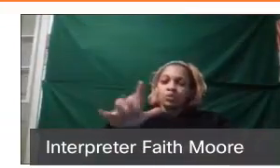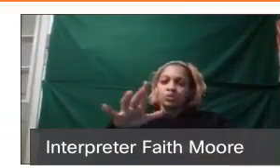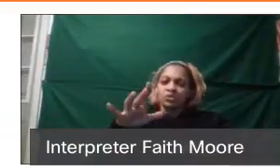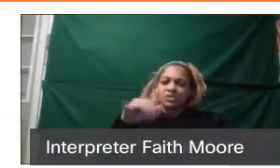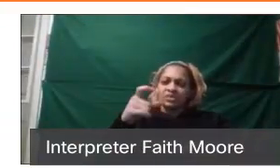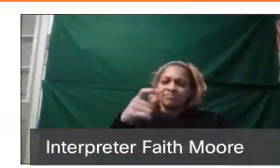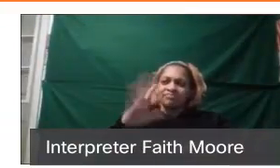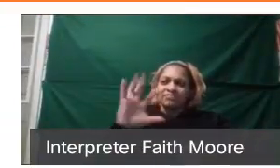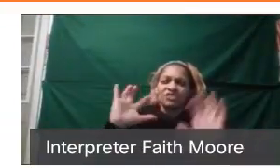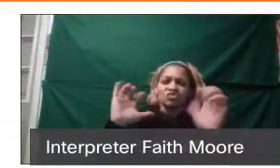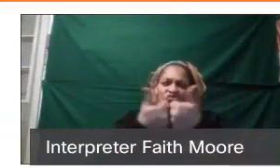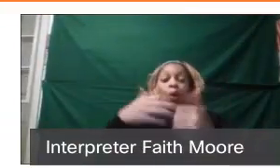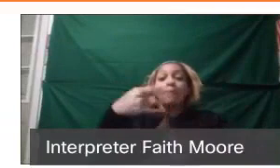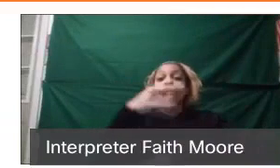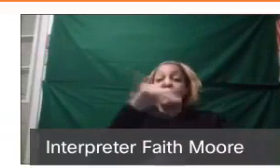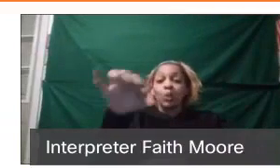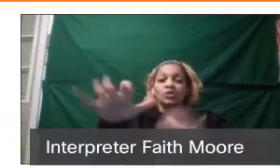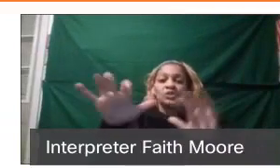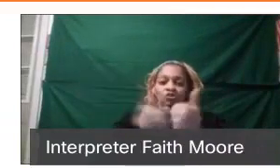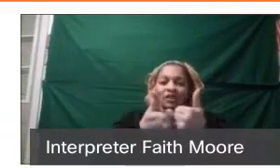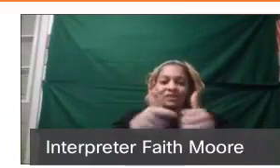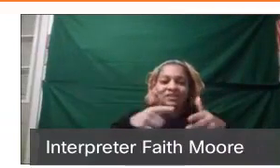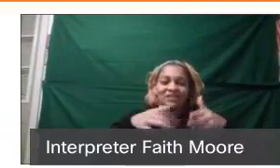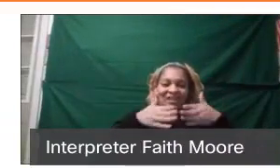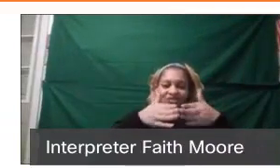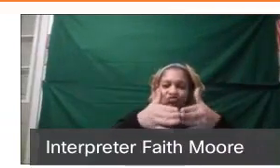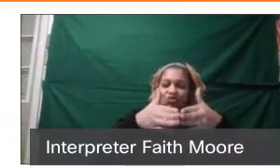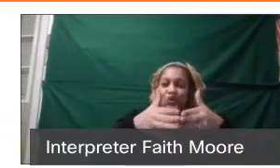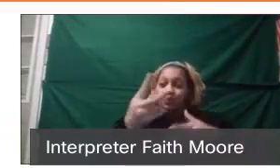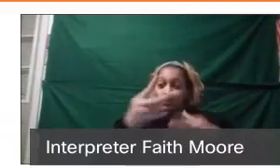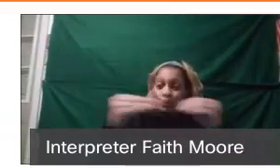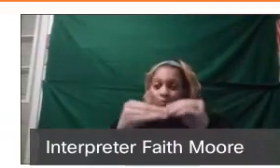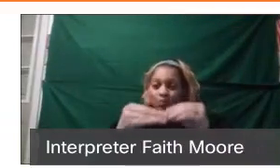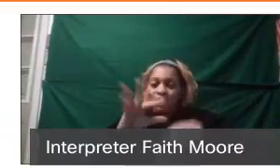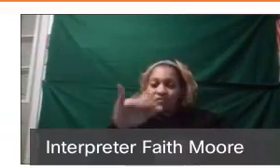Um, unless you get the trail 2 or more feet off the utility poll.